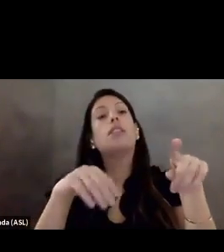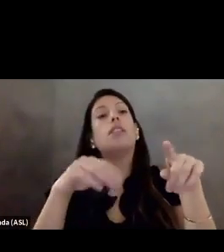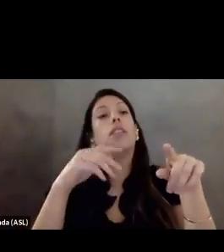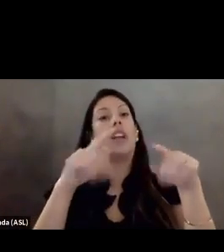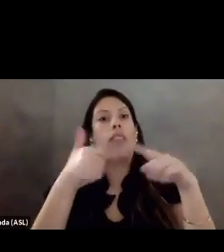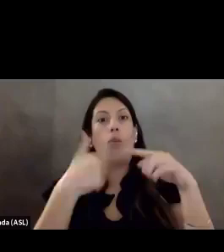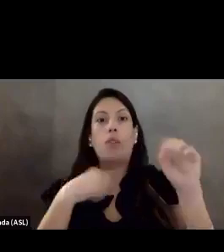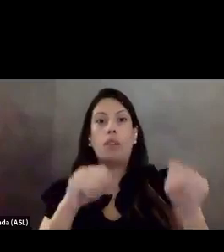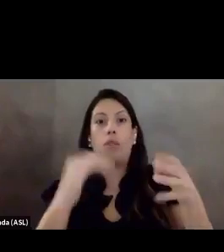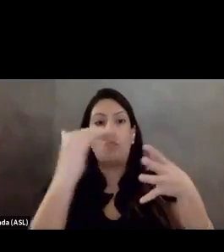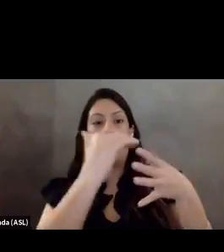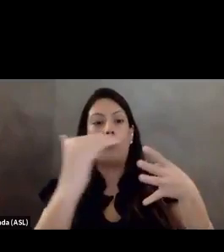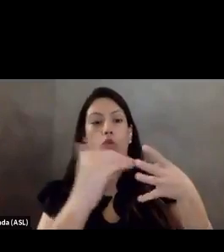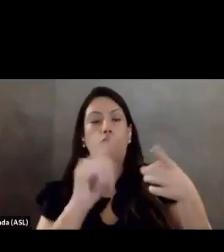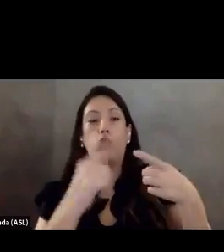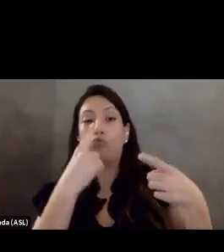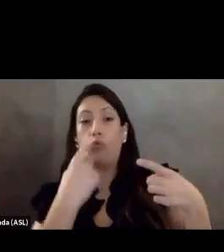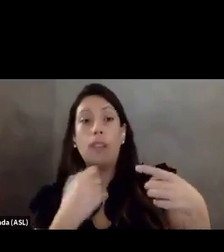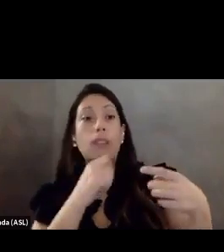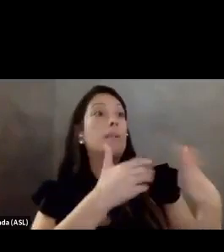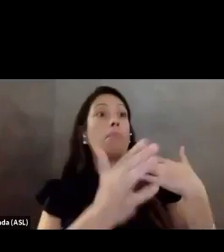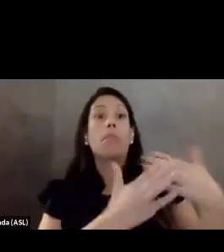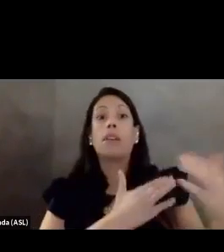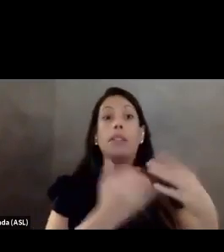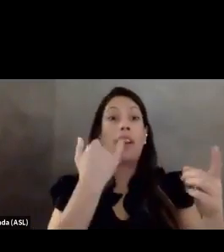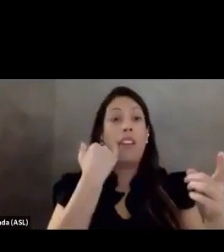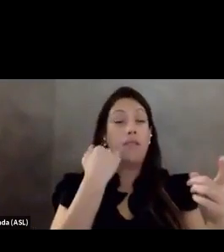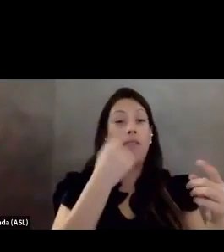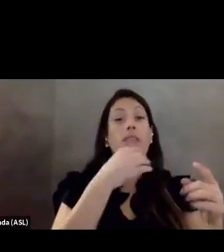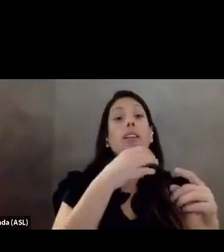That is a number of cases per hundred thousand per day, still above seven.